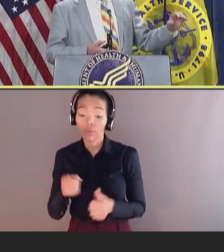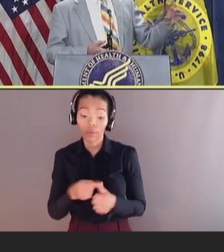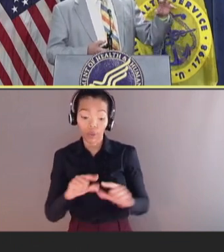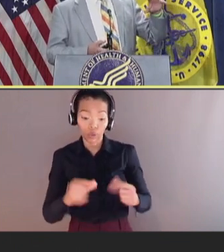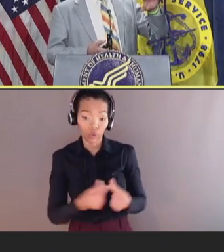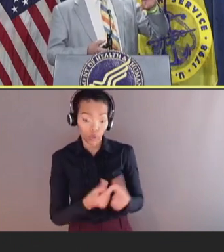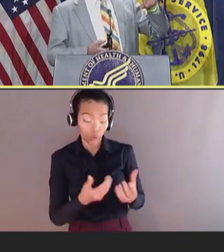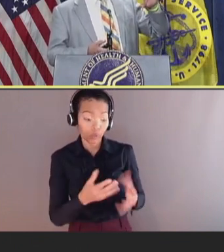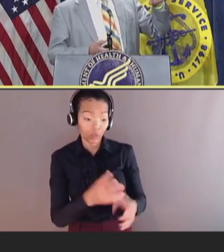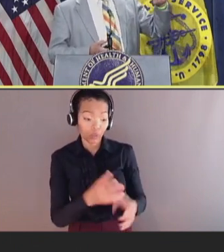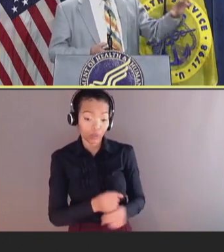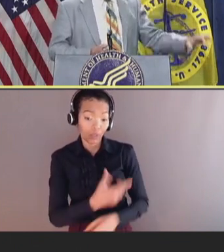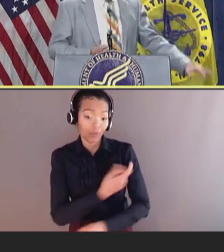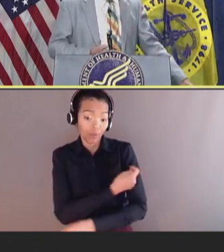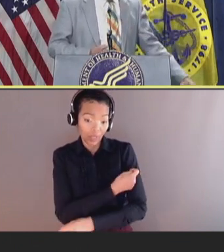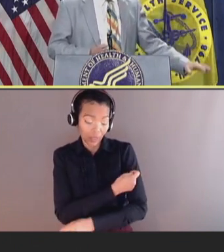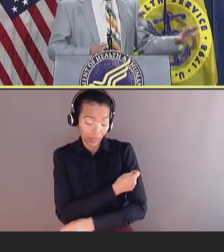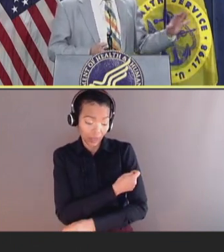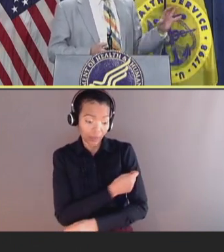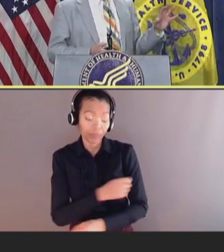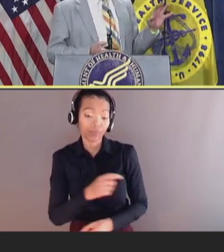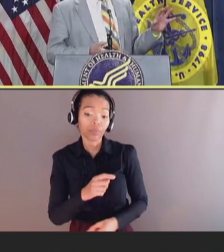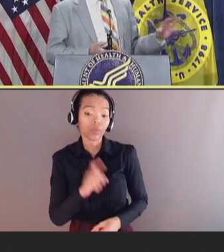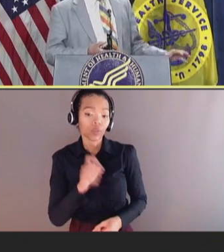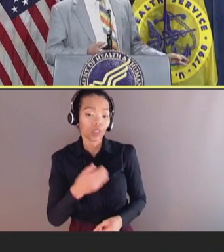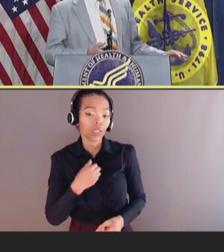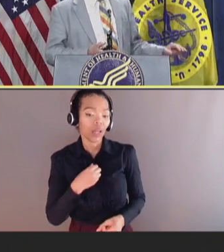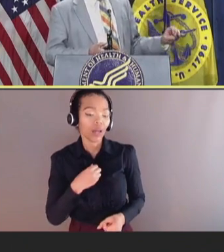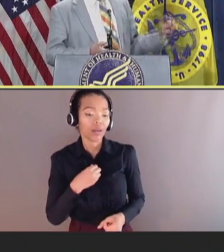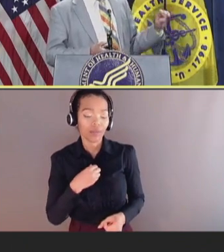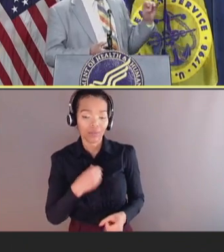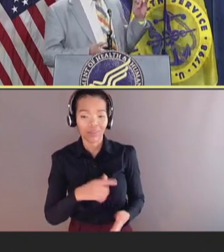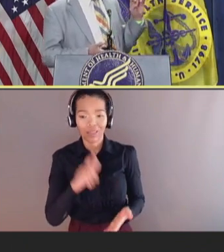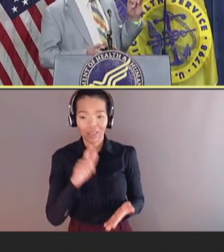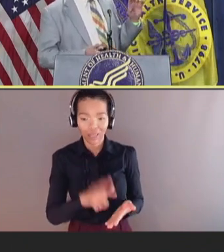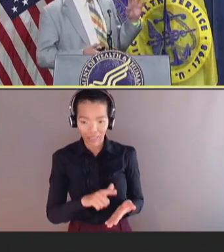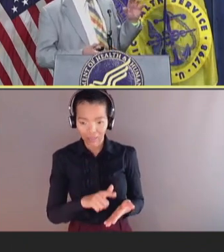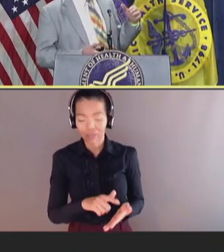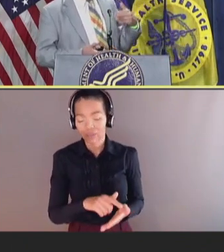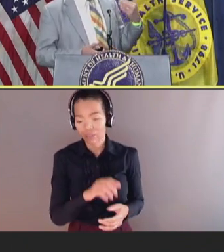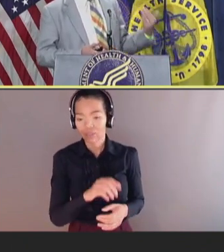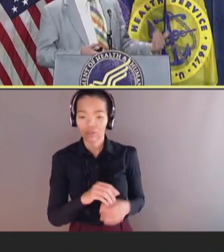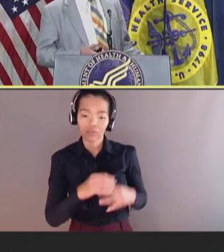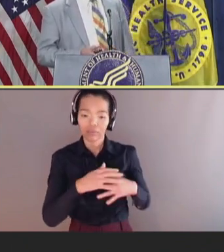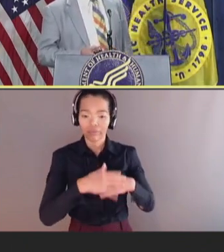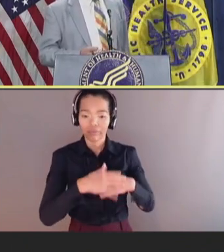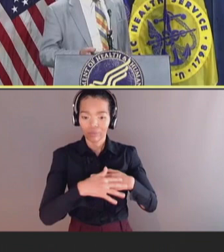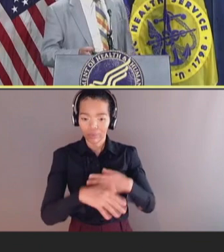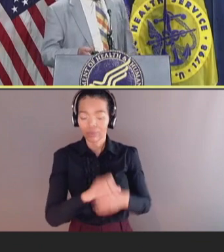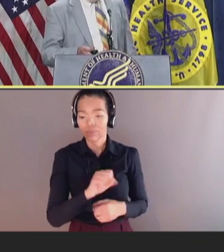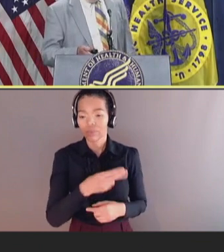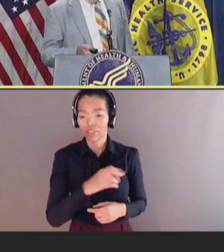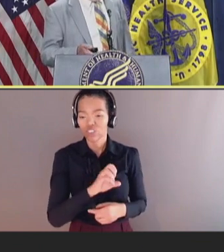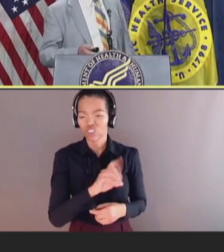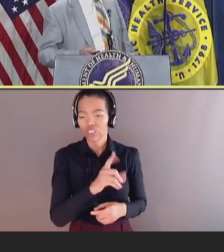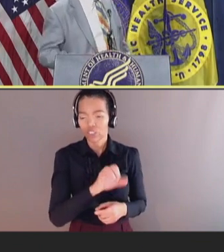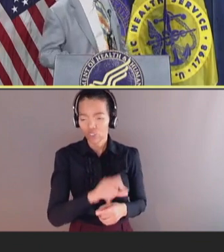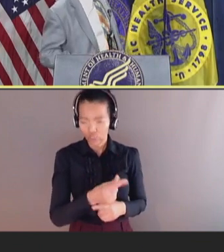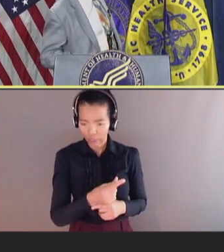have significantly less shedding in this model than people that hadn't been vaccinated first.